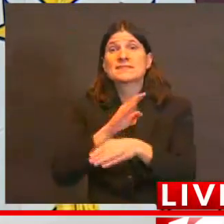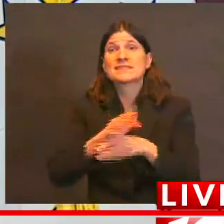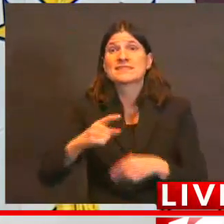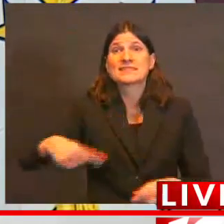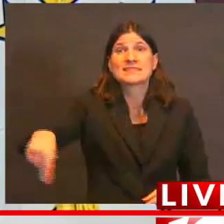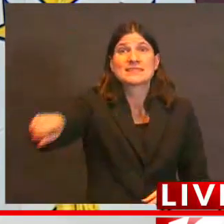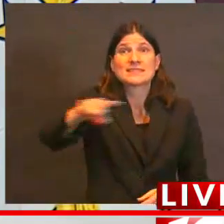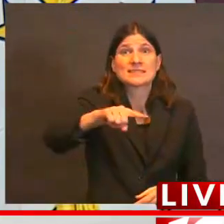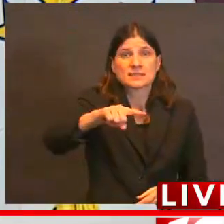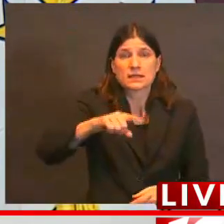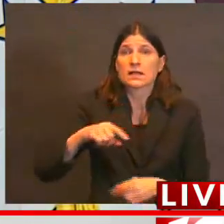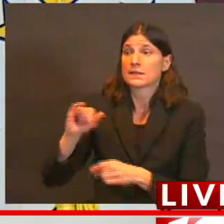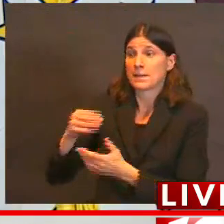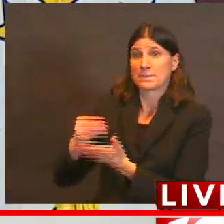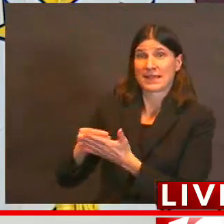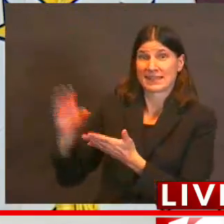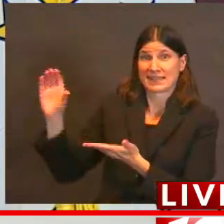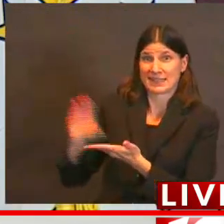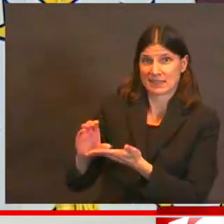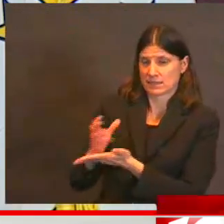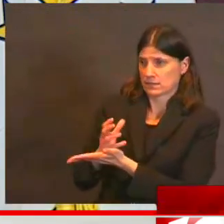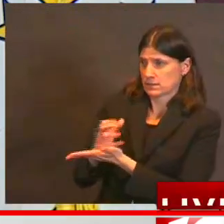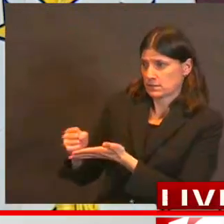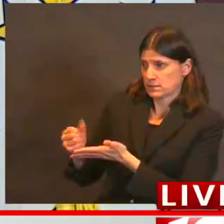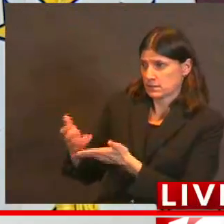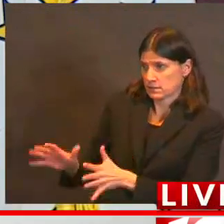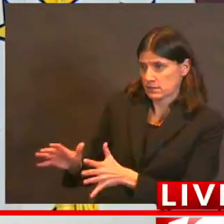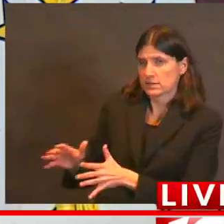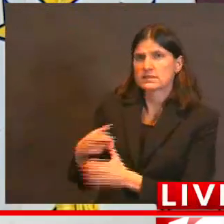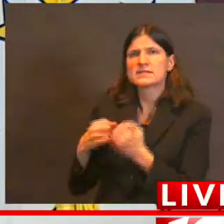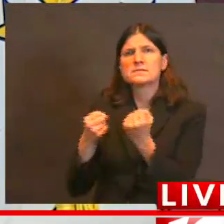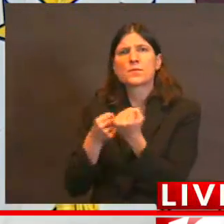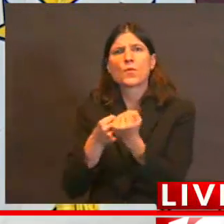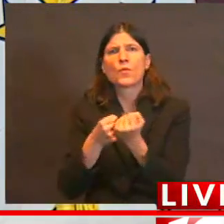FEDERAL FUNDING HAD RUN OUT PREVIOUSLY FROM BEING ABLE TO SUPPORT BUSINESSES WE WERE ONE